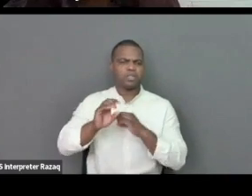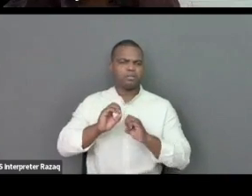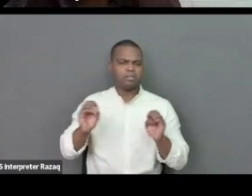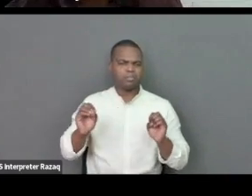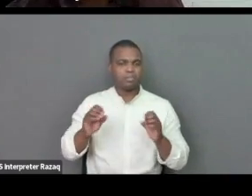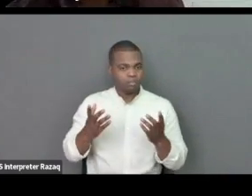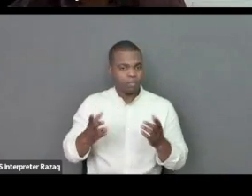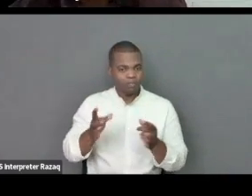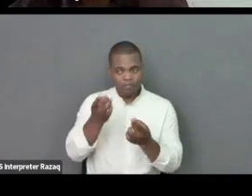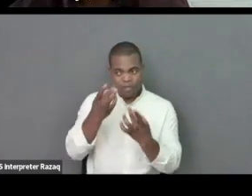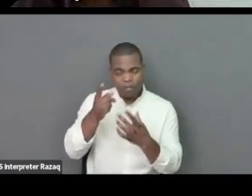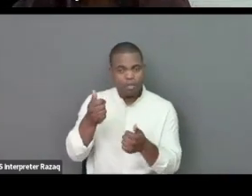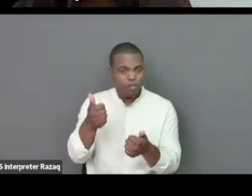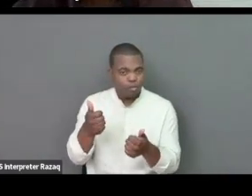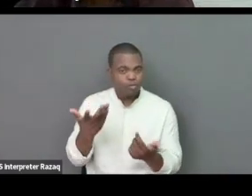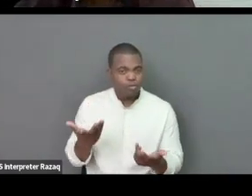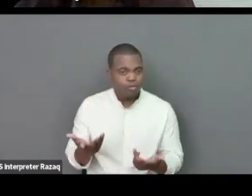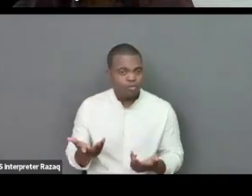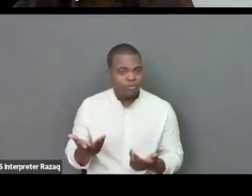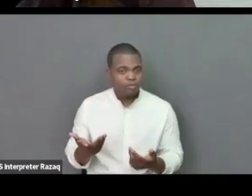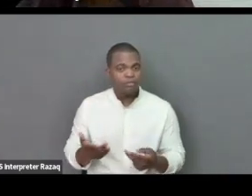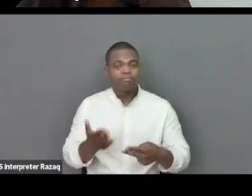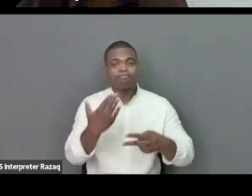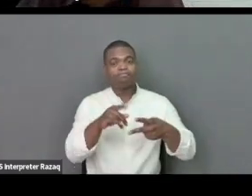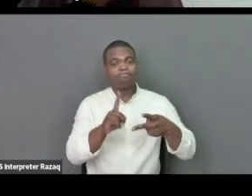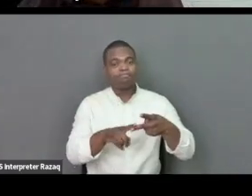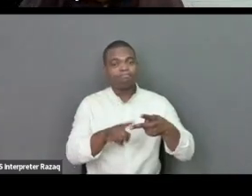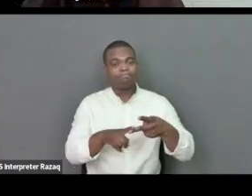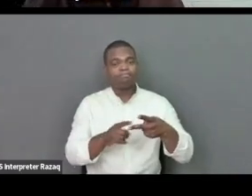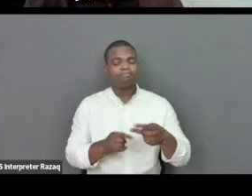So, that leads us to the next part, or the last module of the